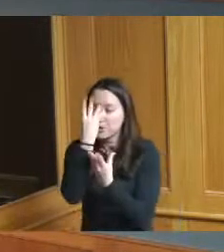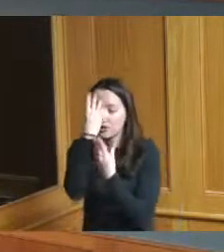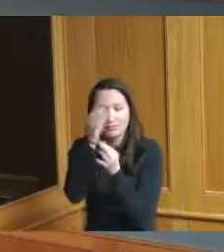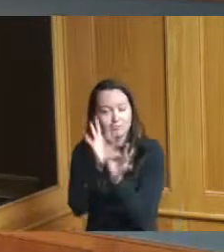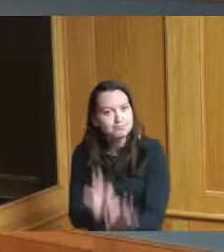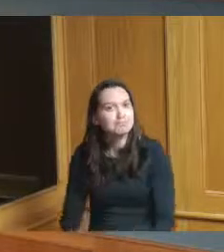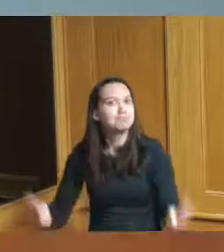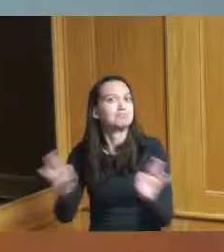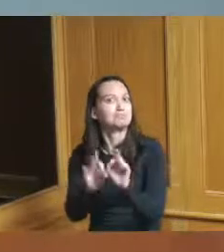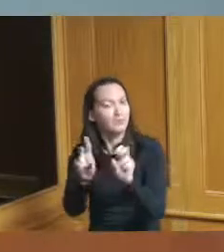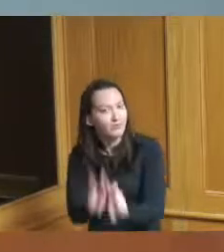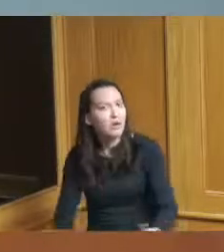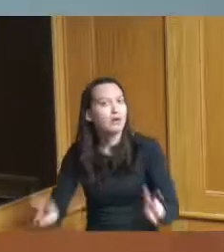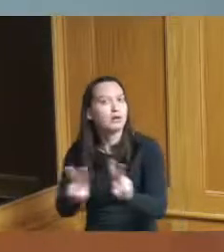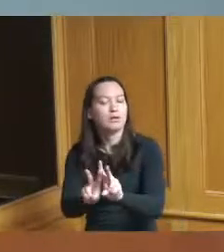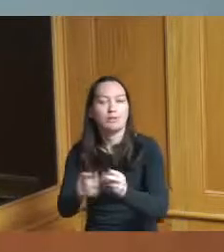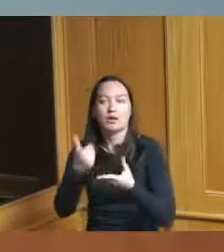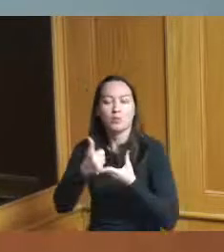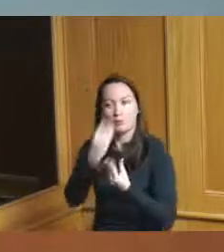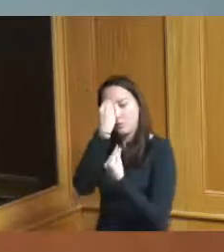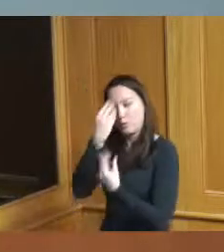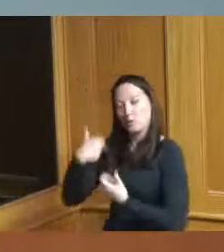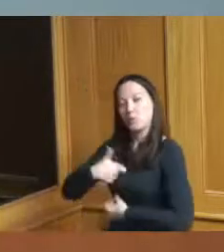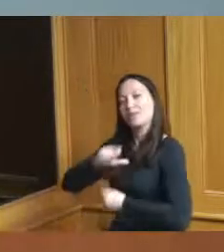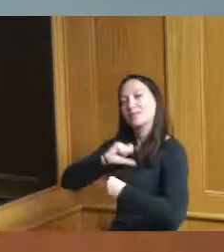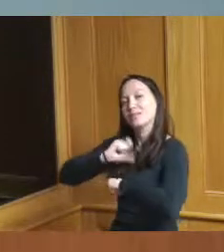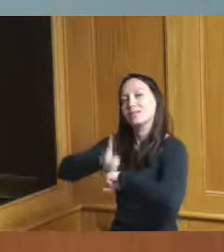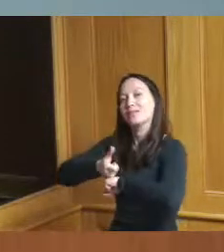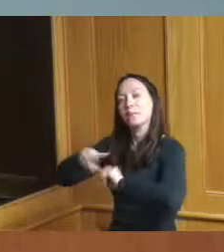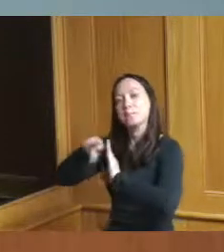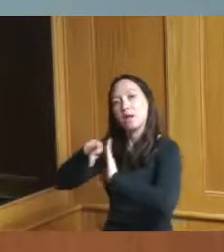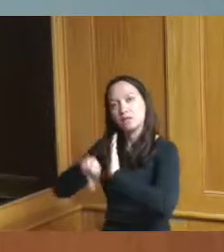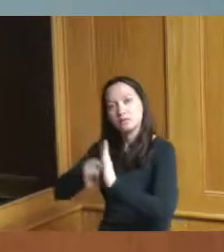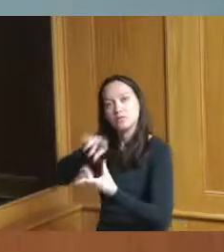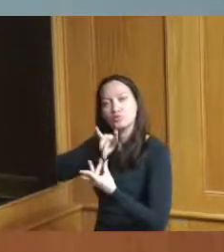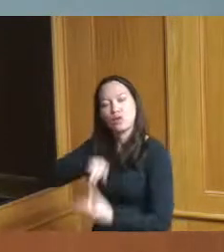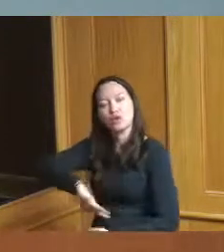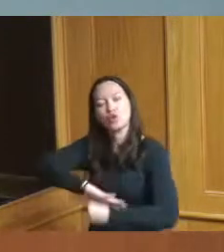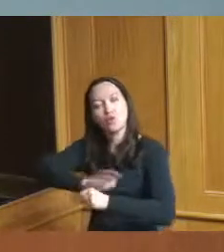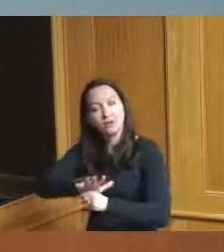because it really does help inform how we create policy related to Covid-19. so thanks so much for